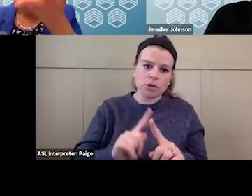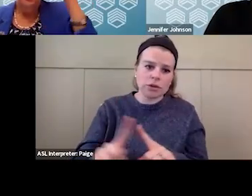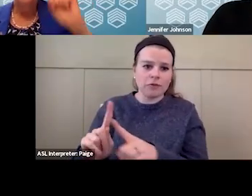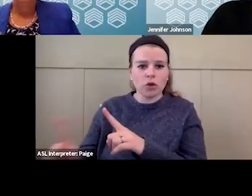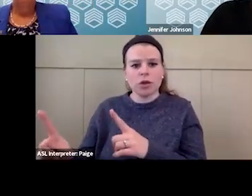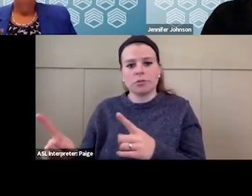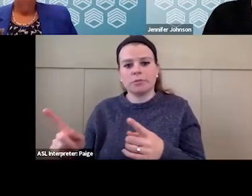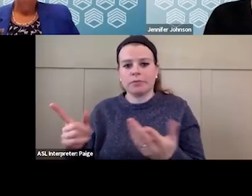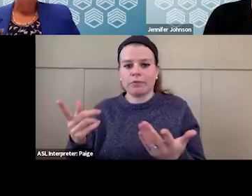Jenny